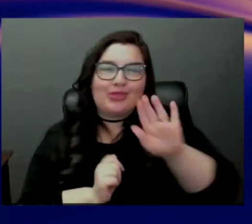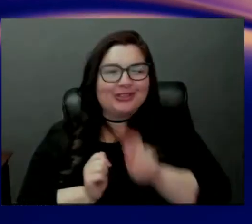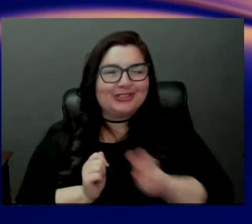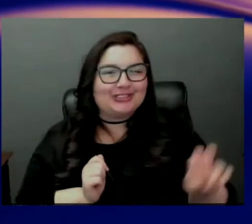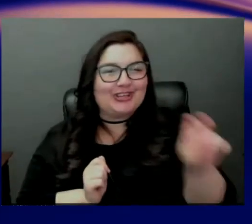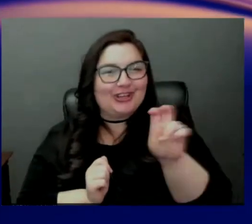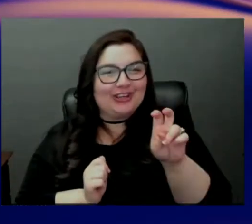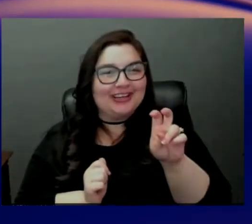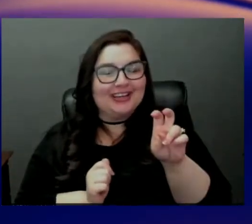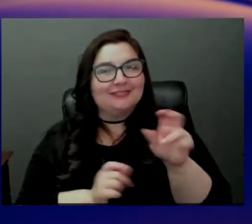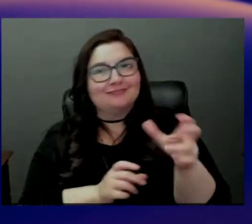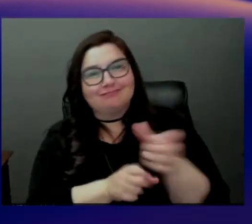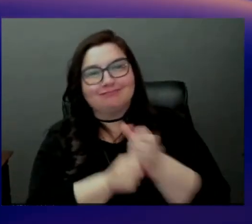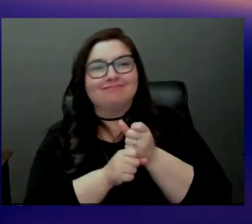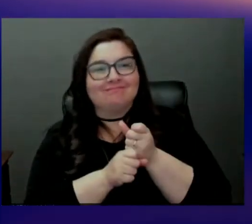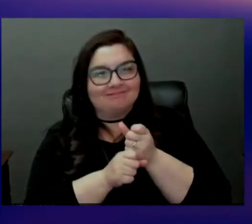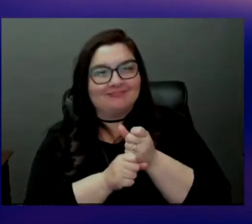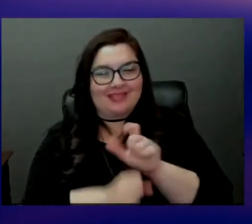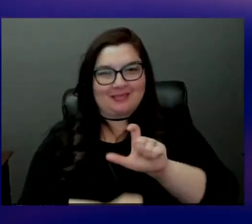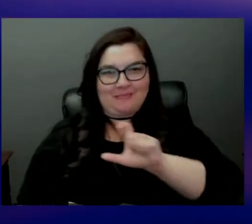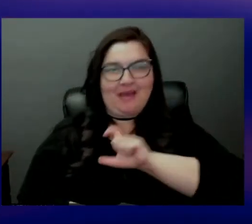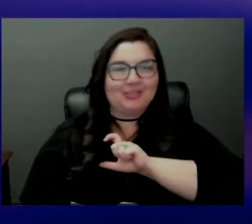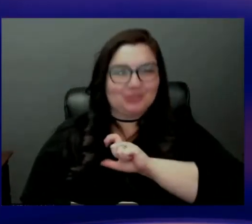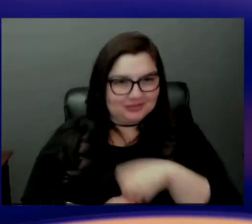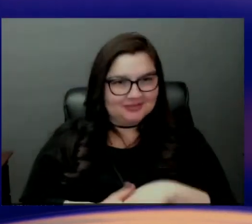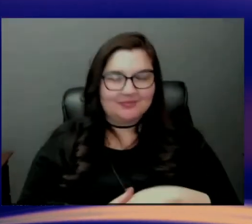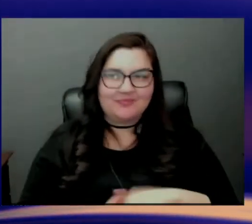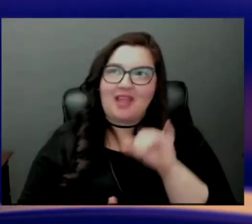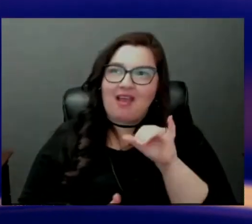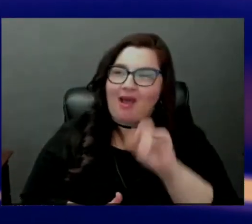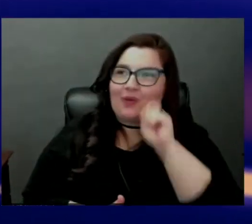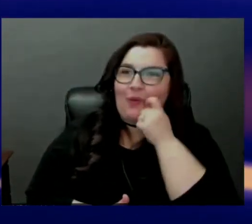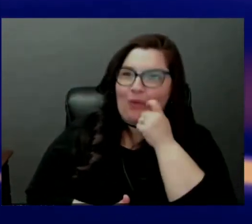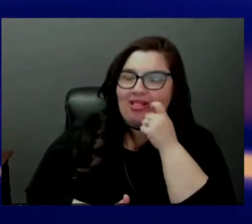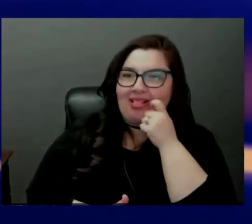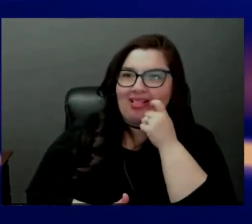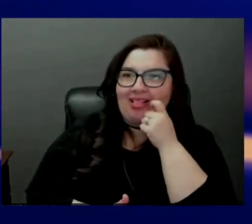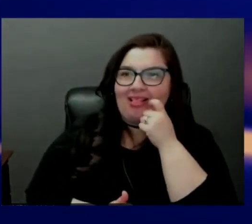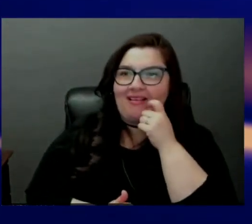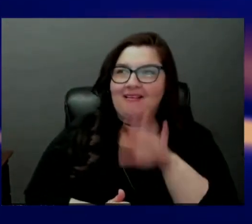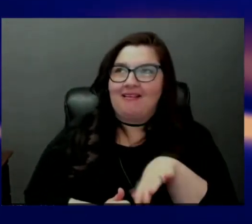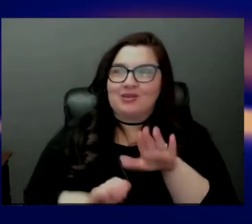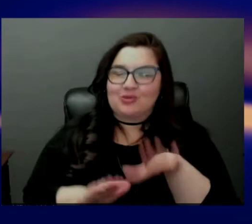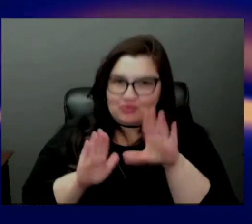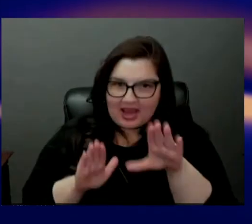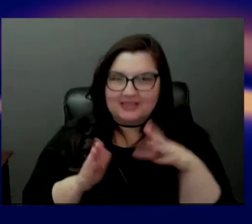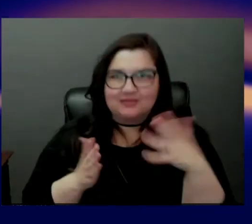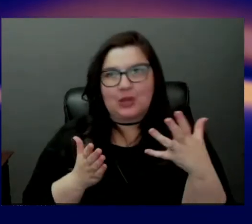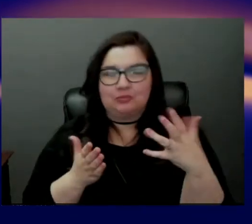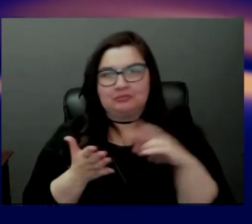Okay cool, great. So inevitably, I have to ask this question.